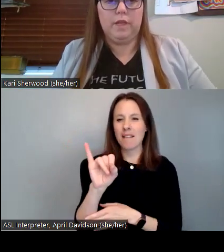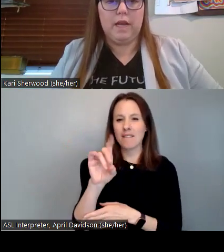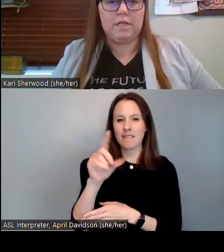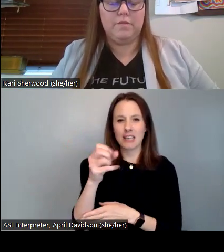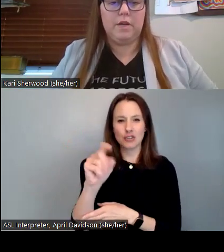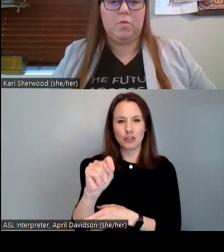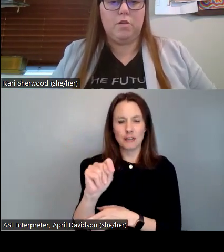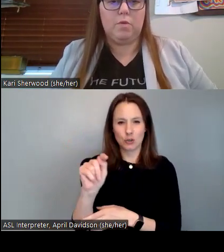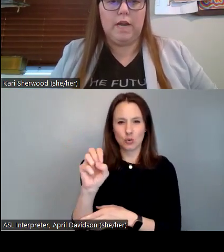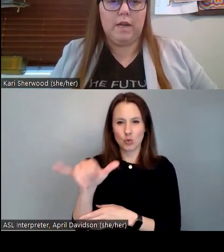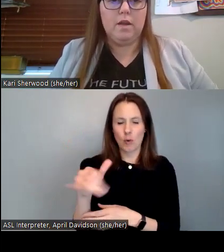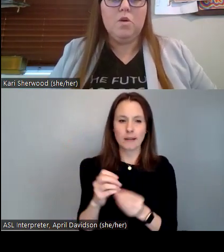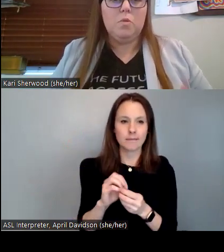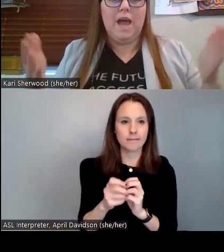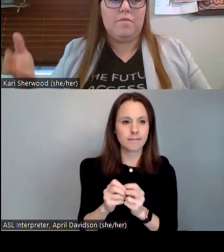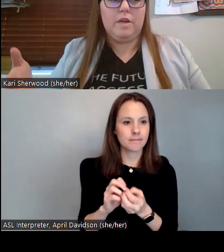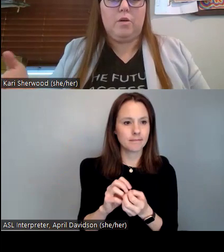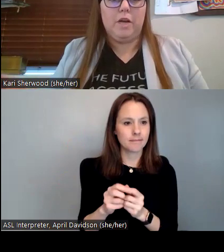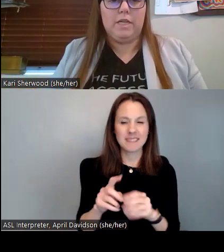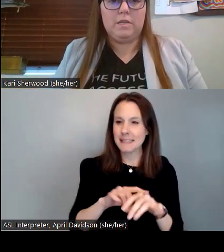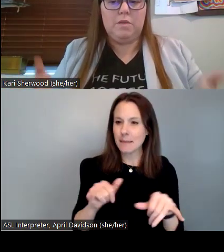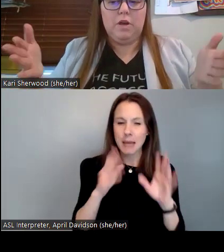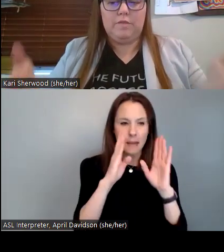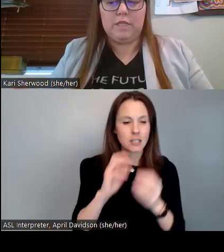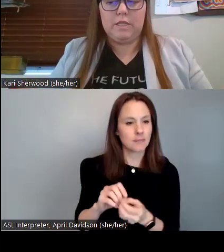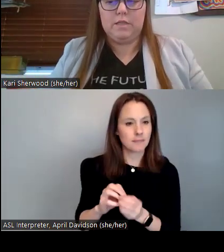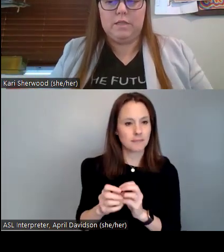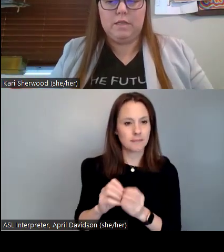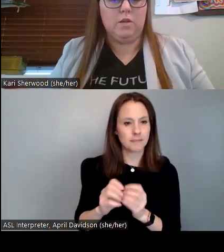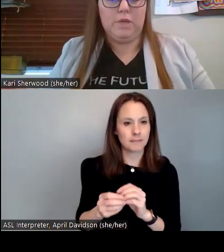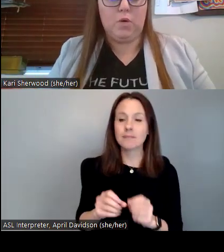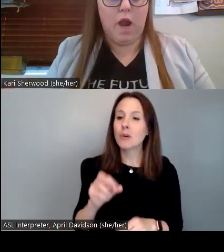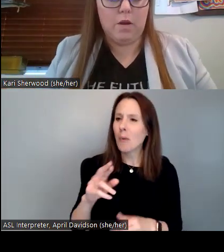the activity or while they're waiting. We have it in our minds that people have to sit still and be quiet